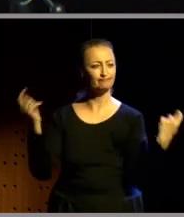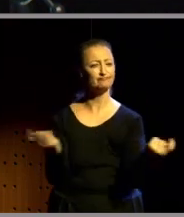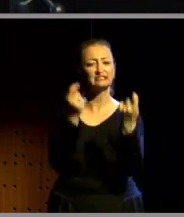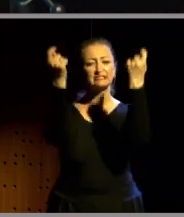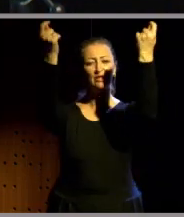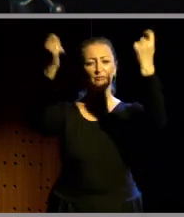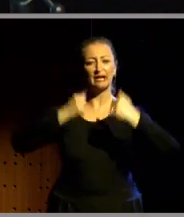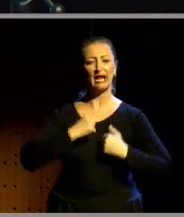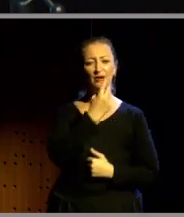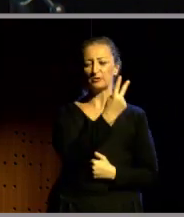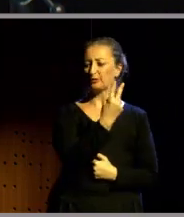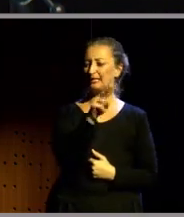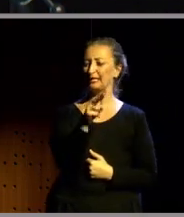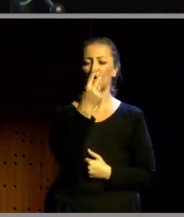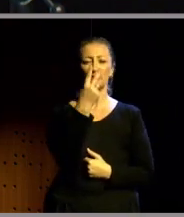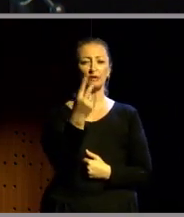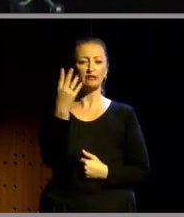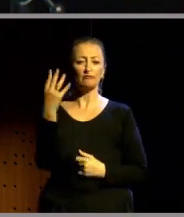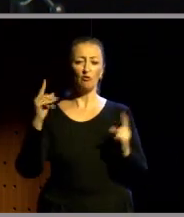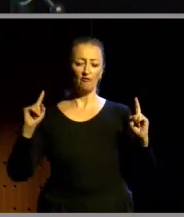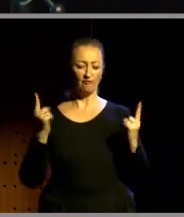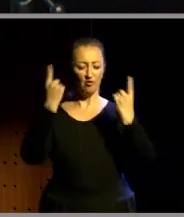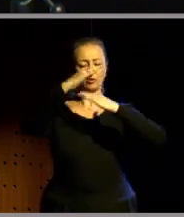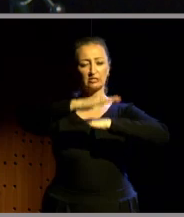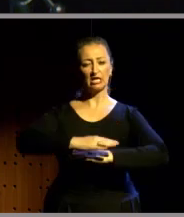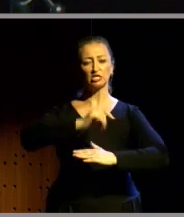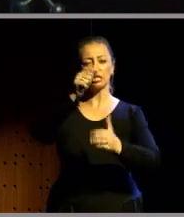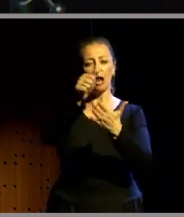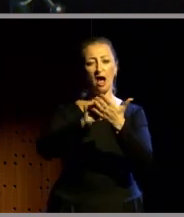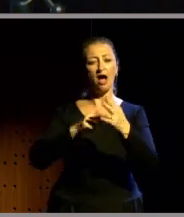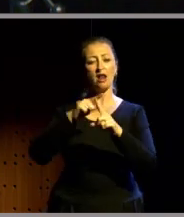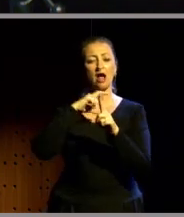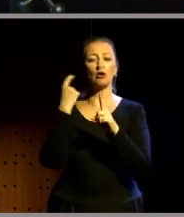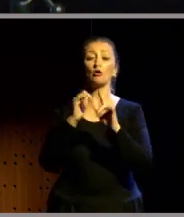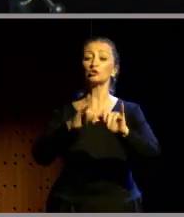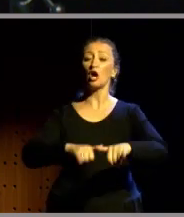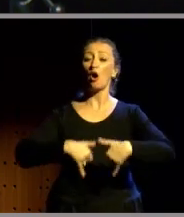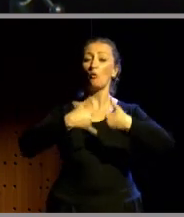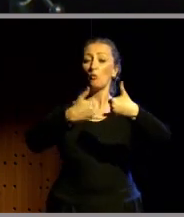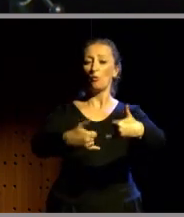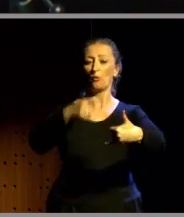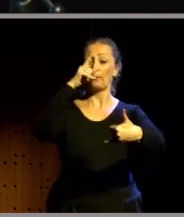our 2024 First Nation Arts and Culture Award recipients.